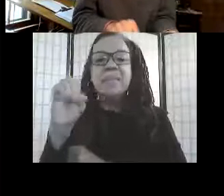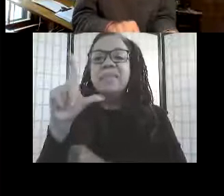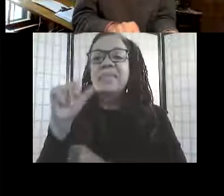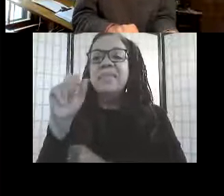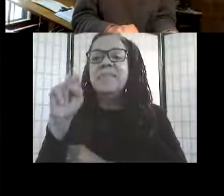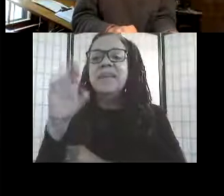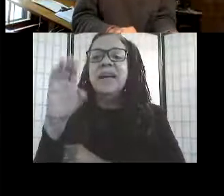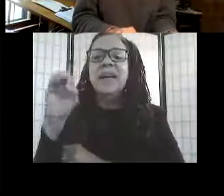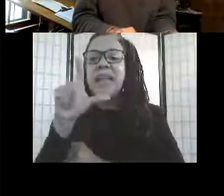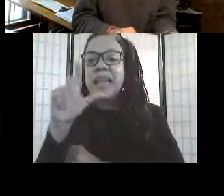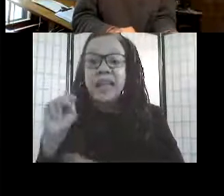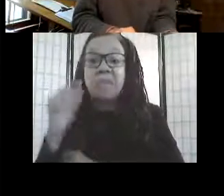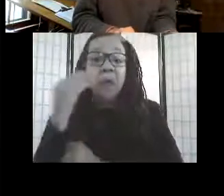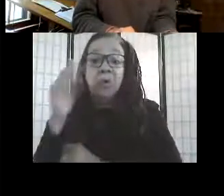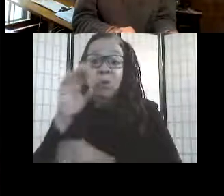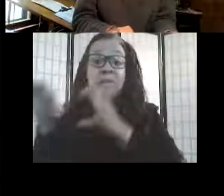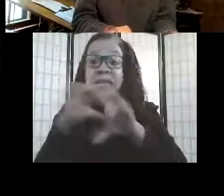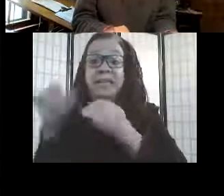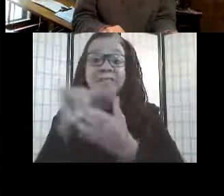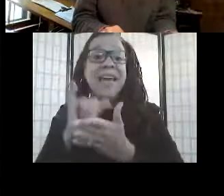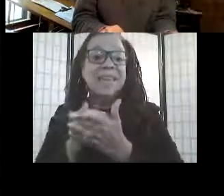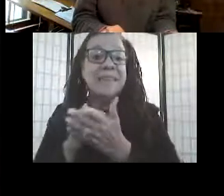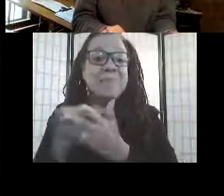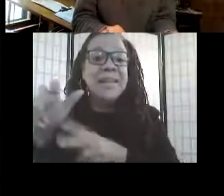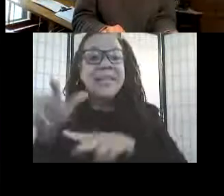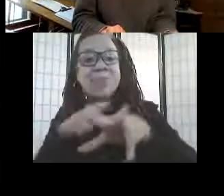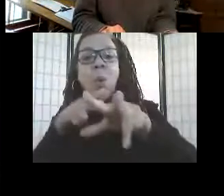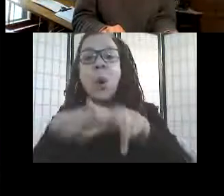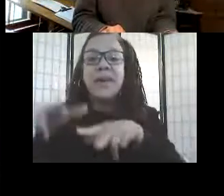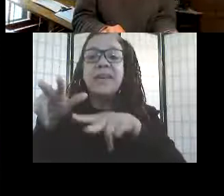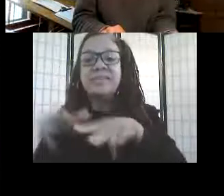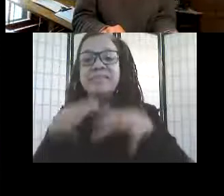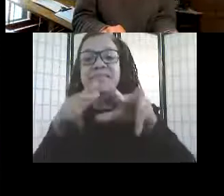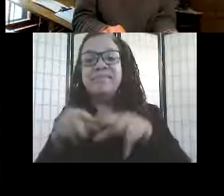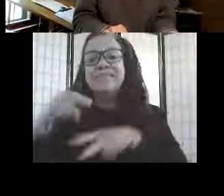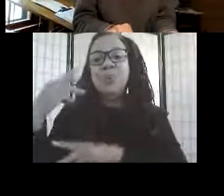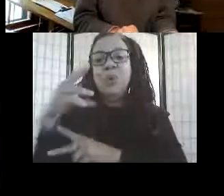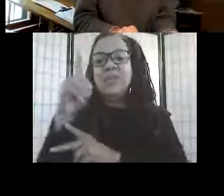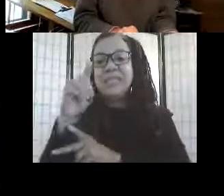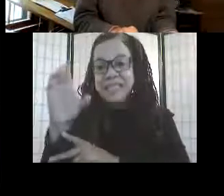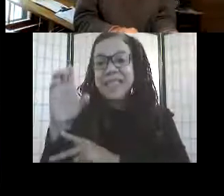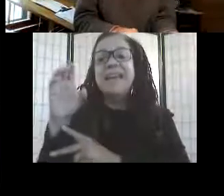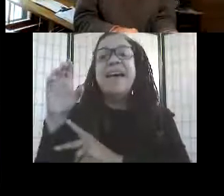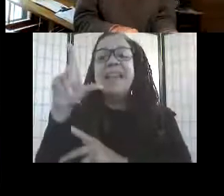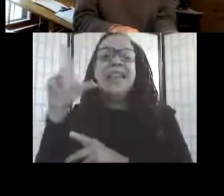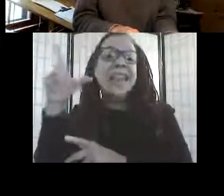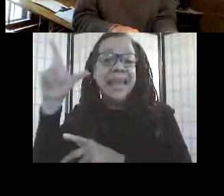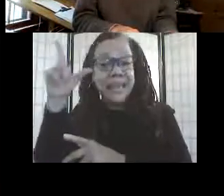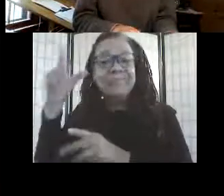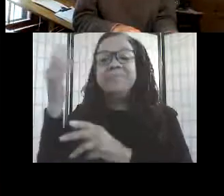know if he ever actually did that. But hey, he's walking around Washington D.C., and Lincoln was making these speeches out the window sometimes. So, I mean,